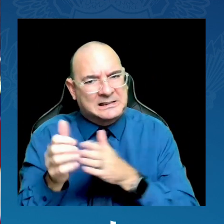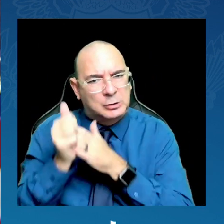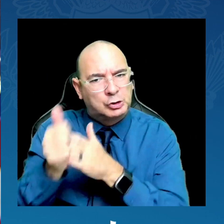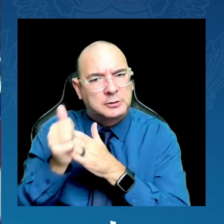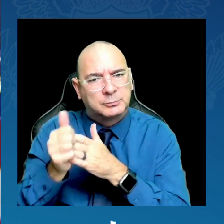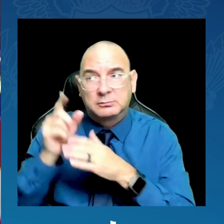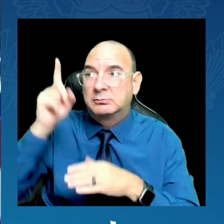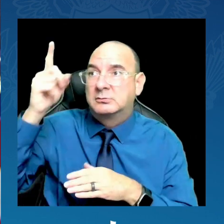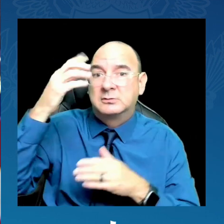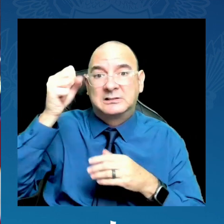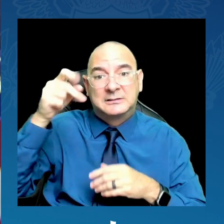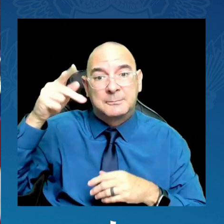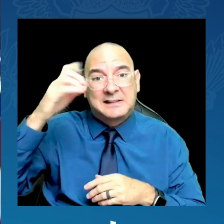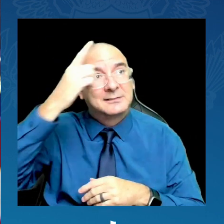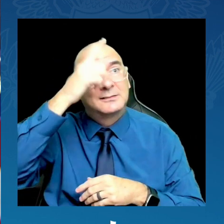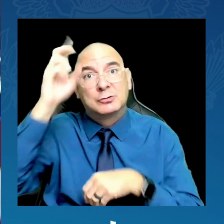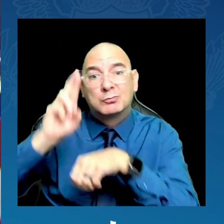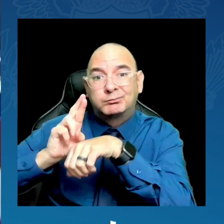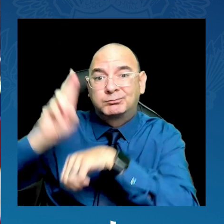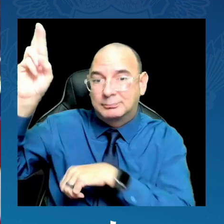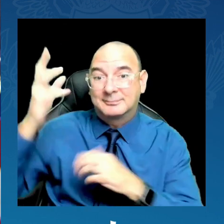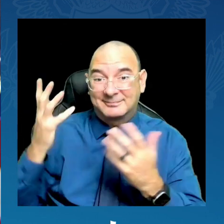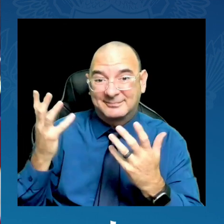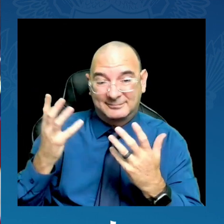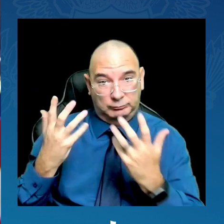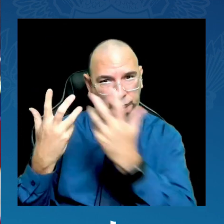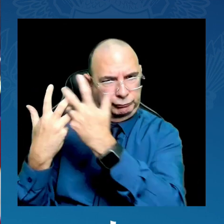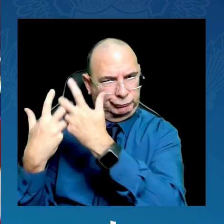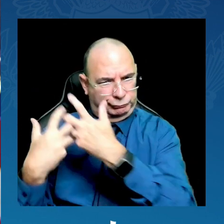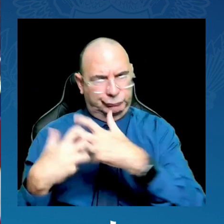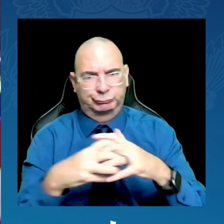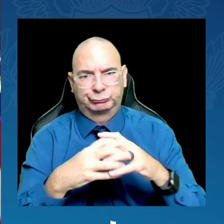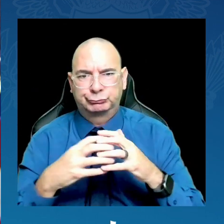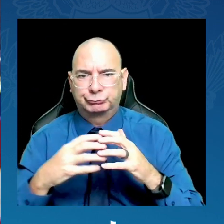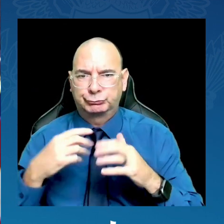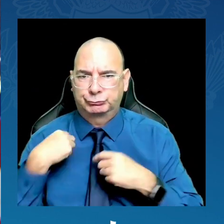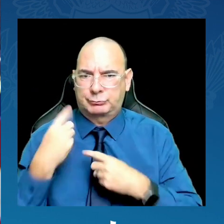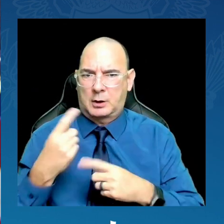to synchronize our nation's civil and commercial